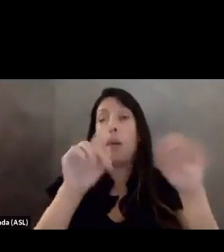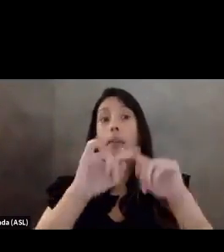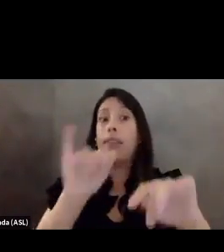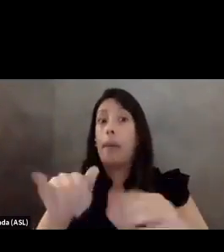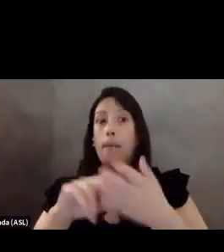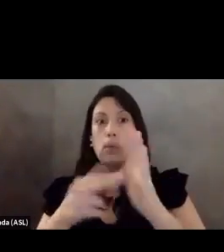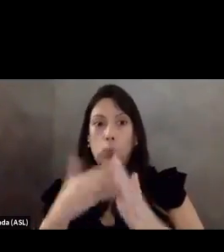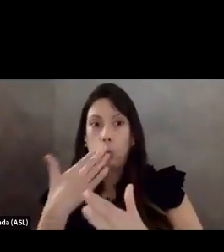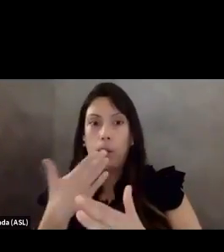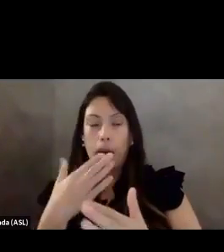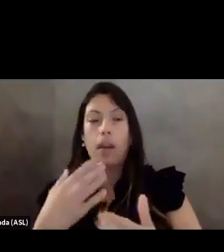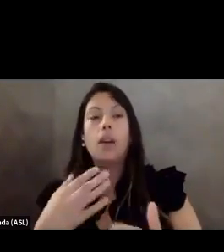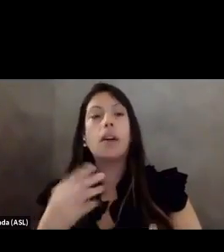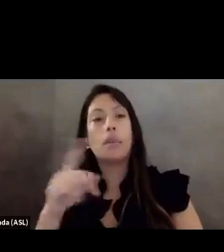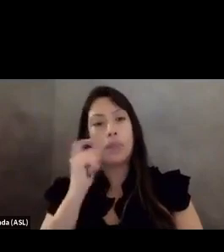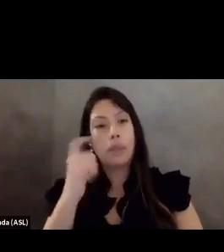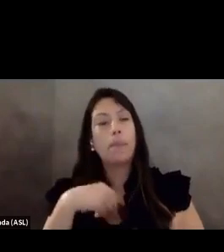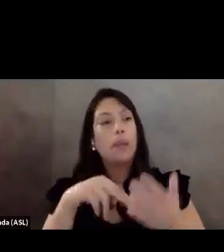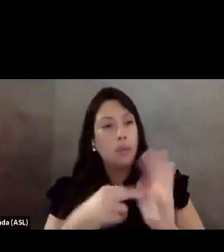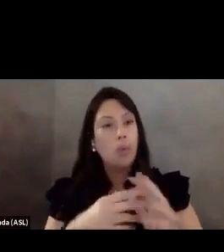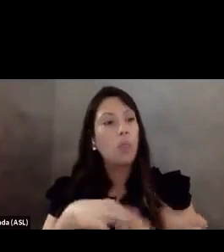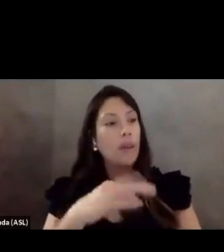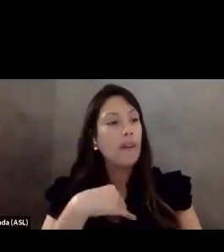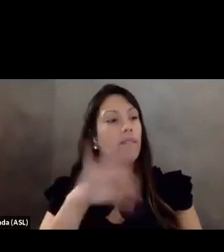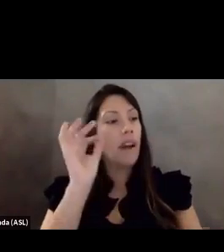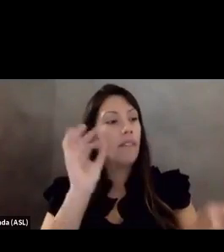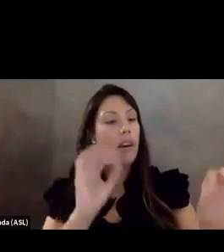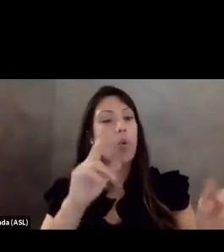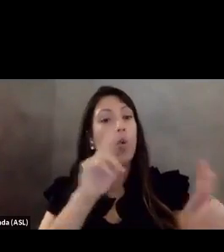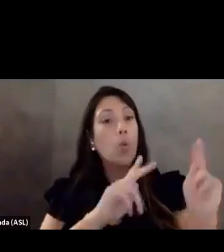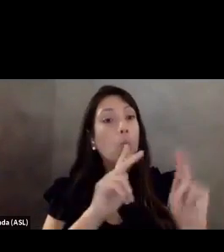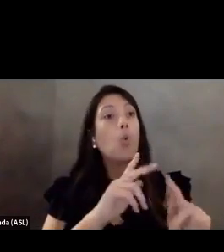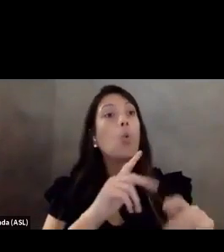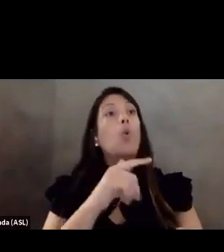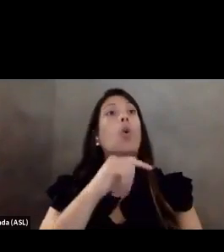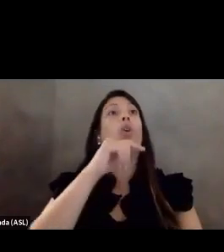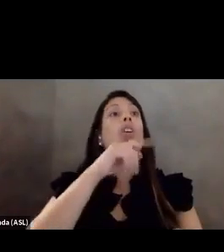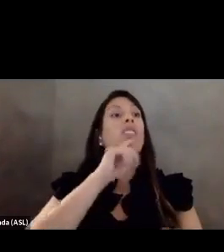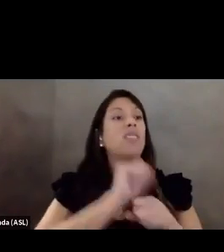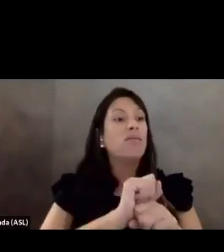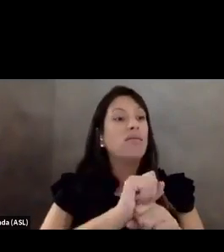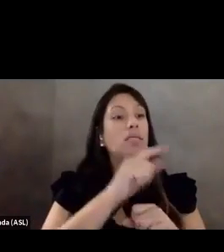because then we'll be able to find people who are asymptomatic and get them out of the community, decreasing community spread.